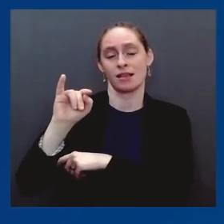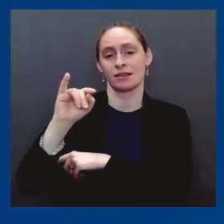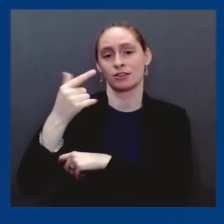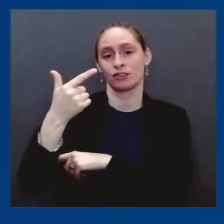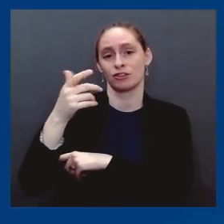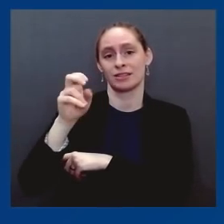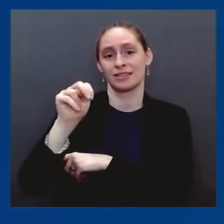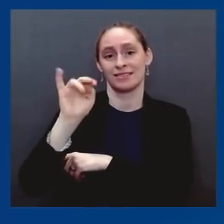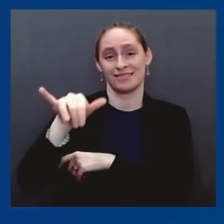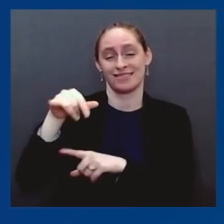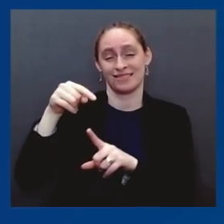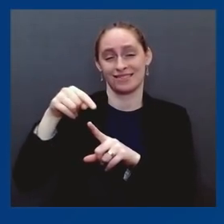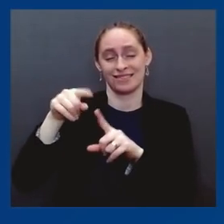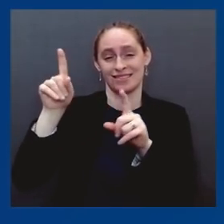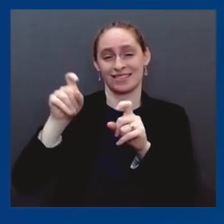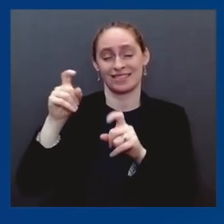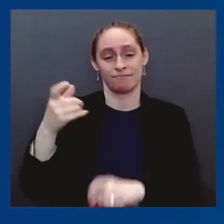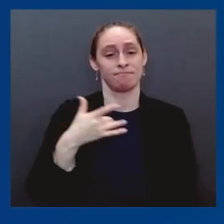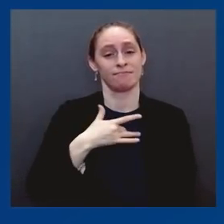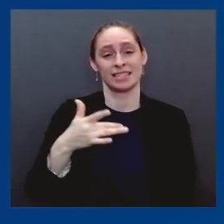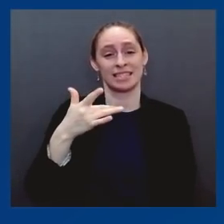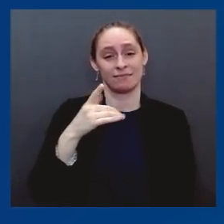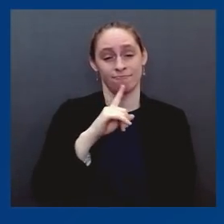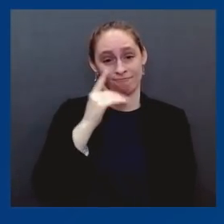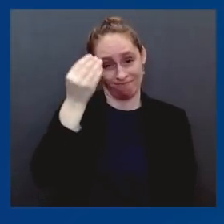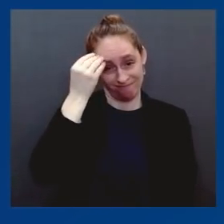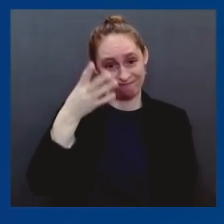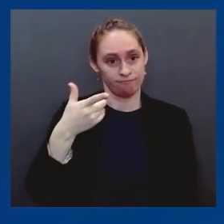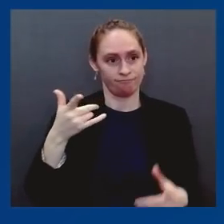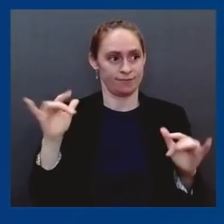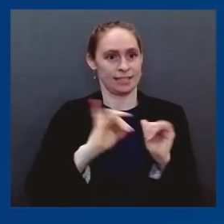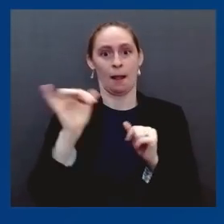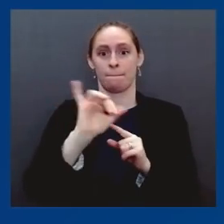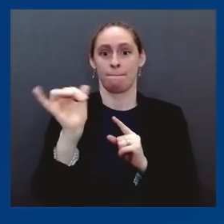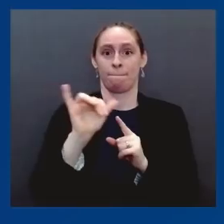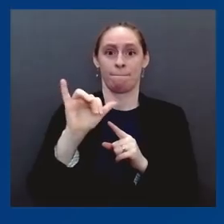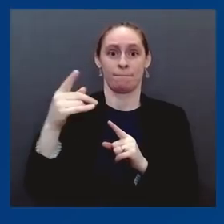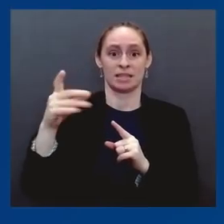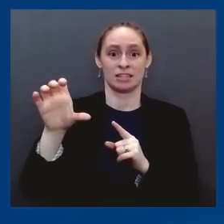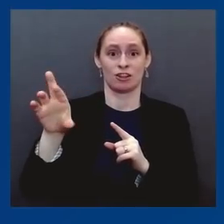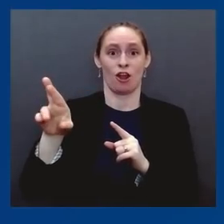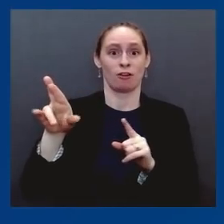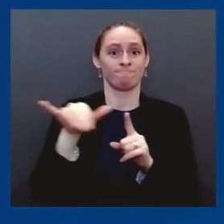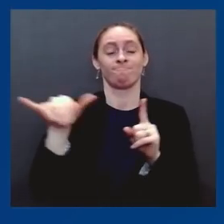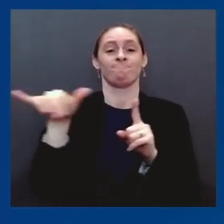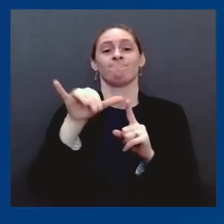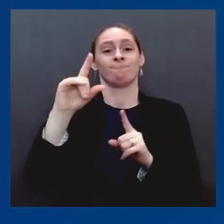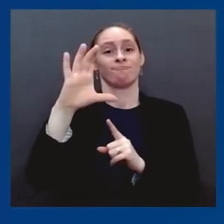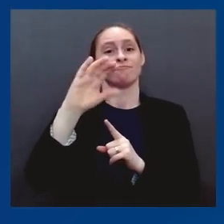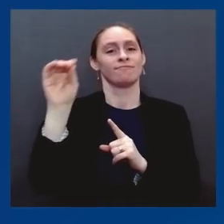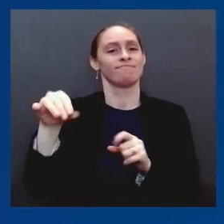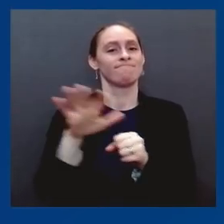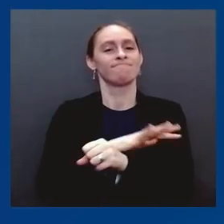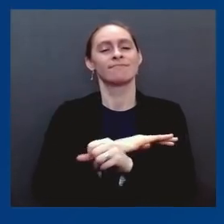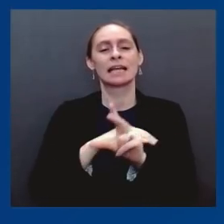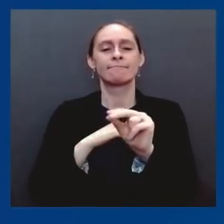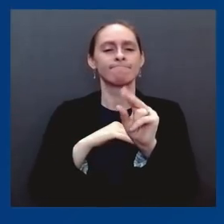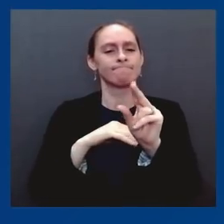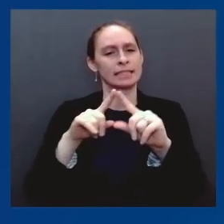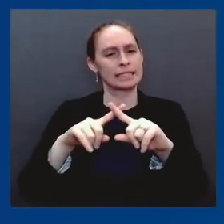So it isn't 100 percent sensitive and not like a PCR. But it has a considerable degree of usefulness